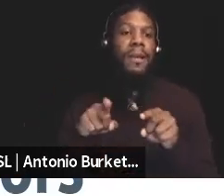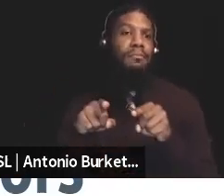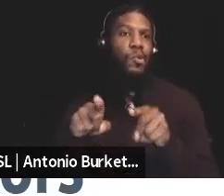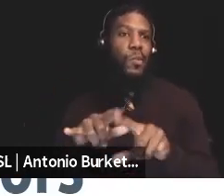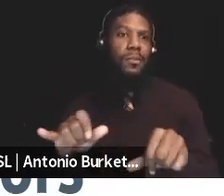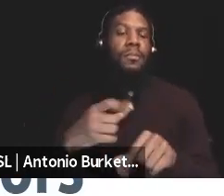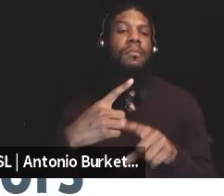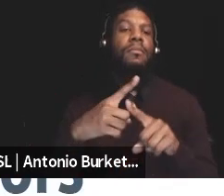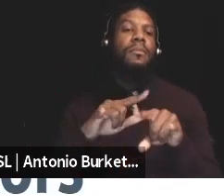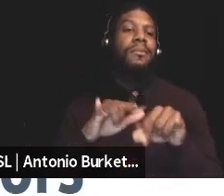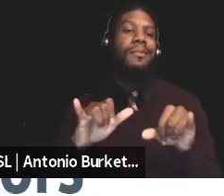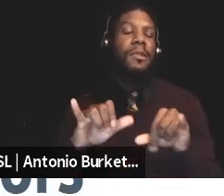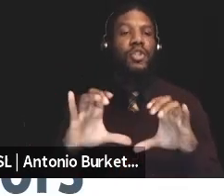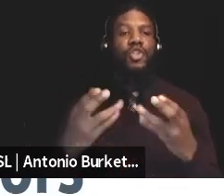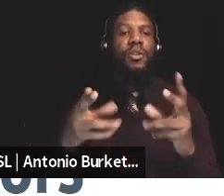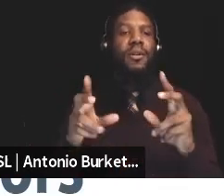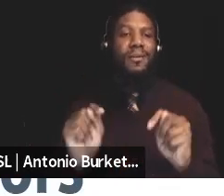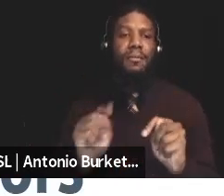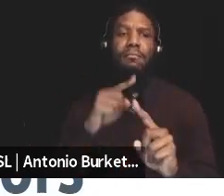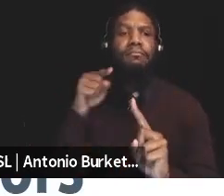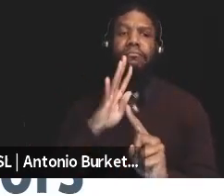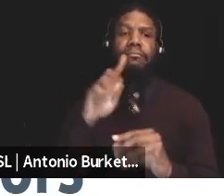about their work with students, and sometimes they're chatting more informally to connect.